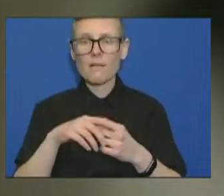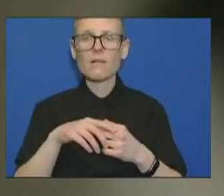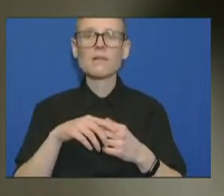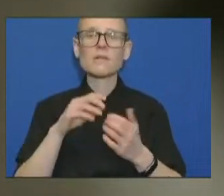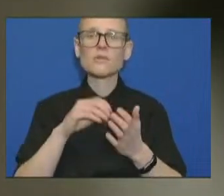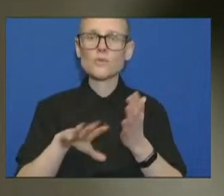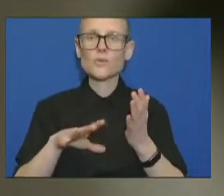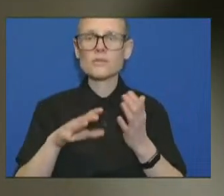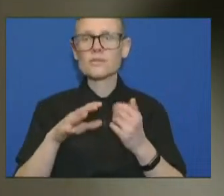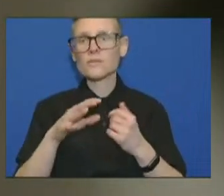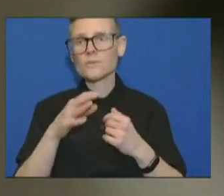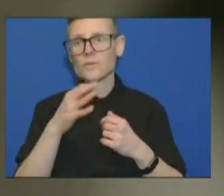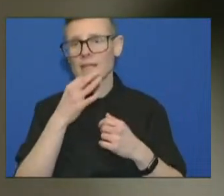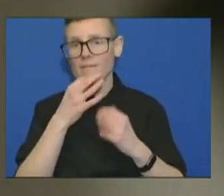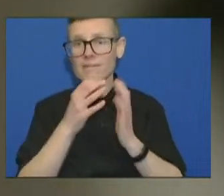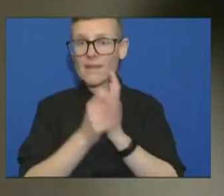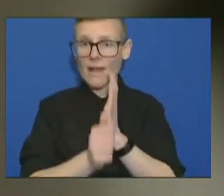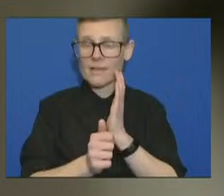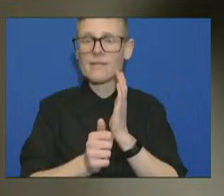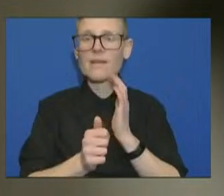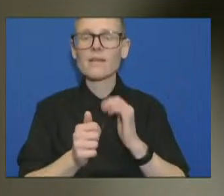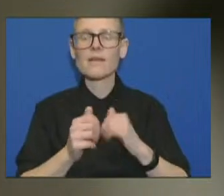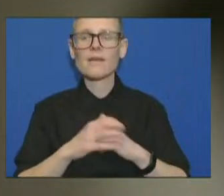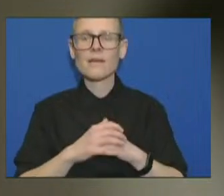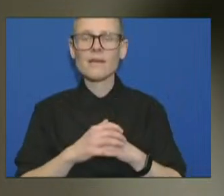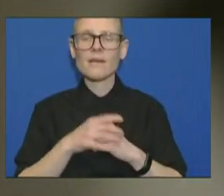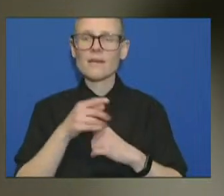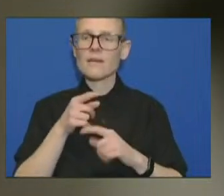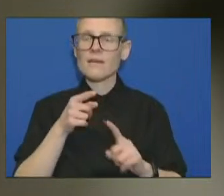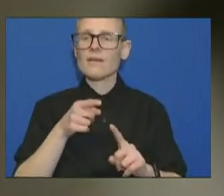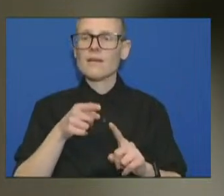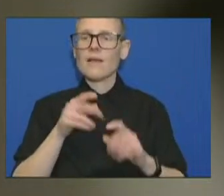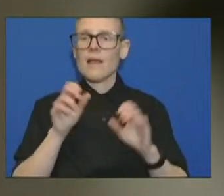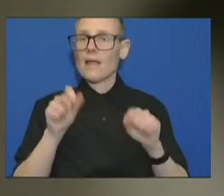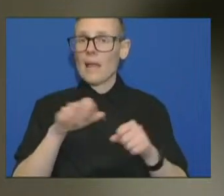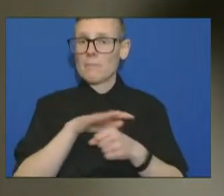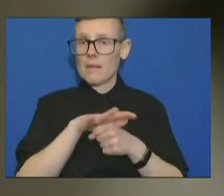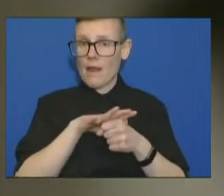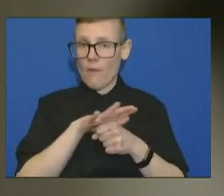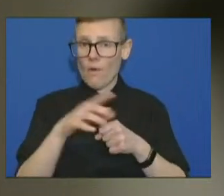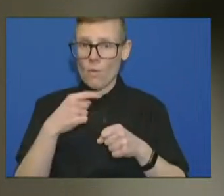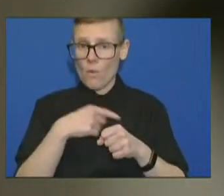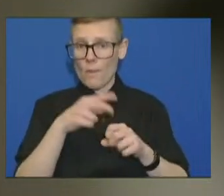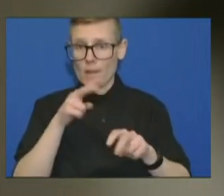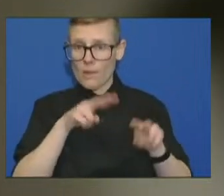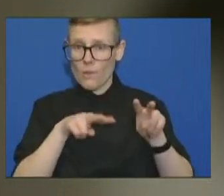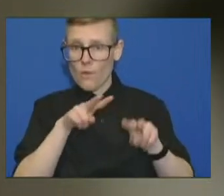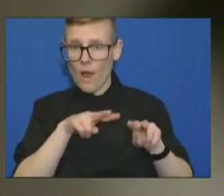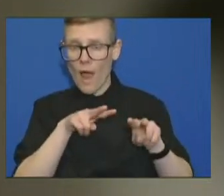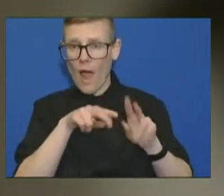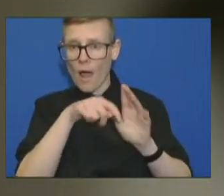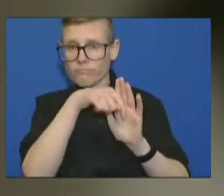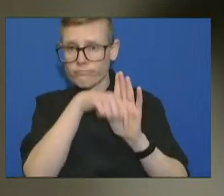education students, students, ESL students, and gifted and